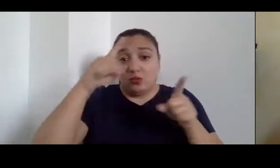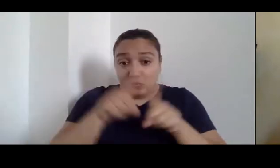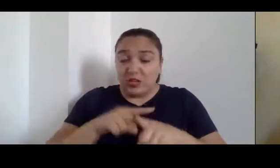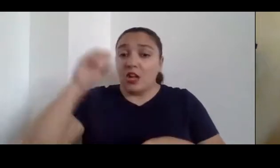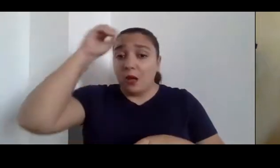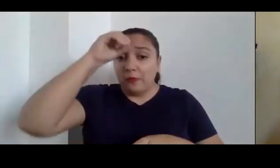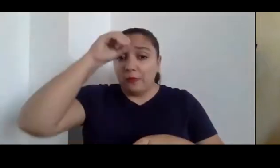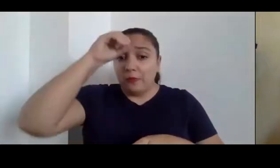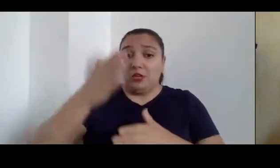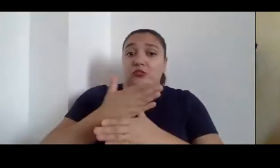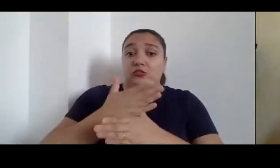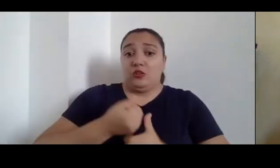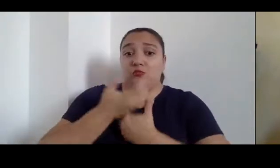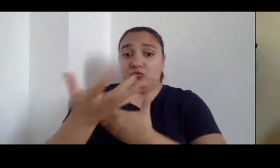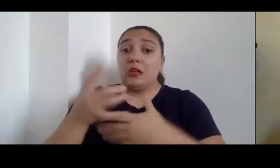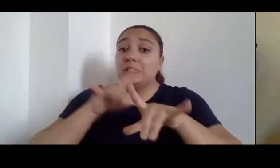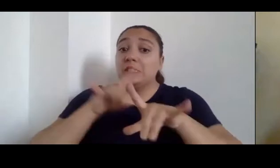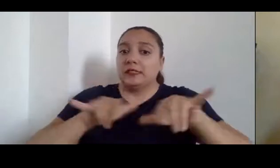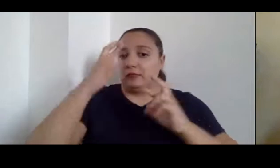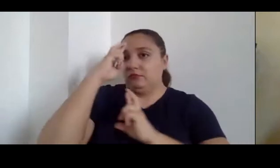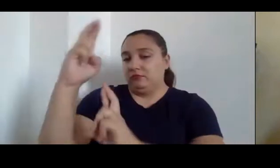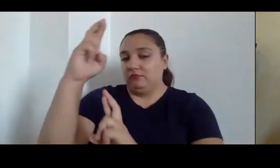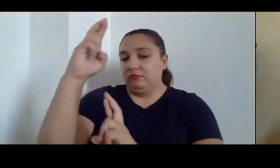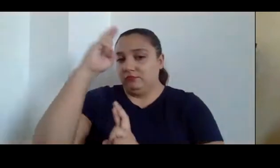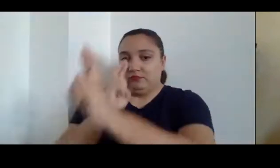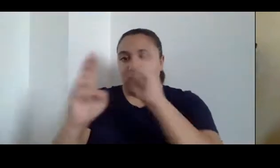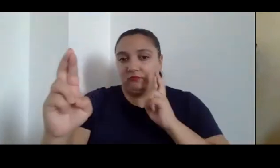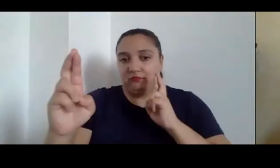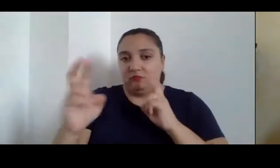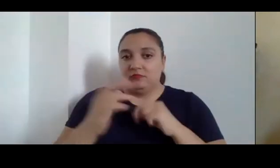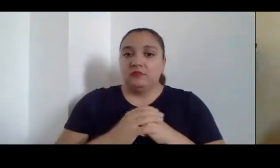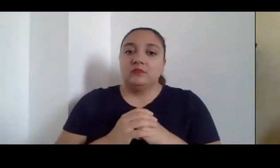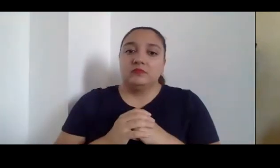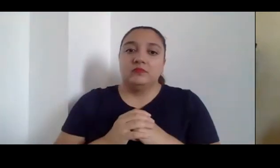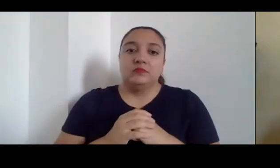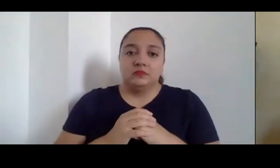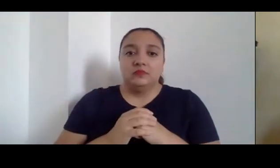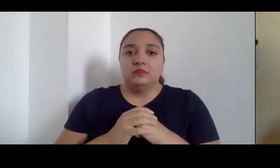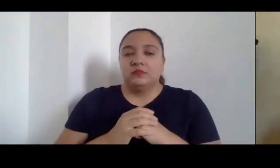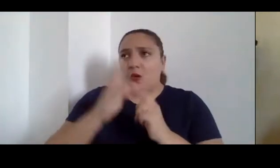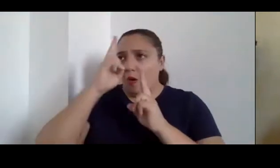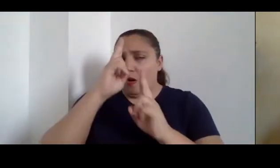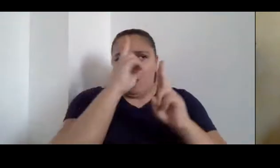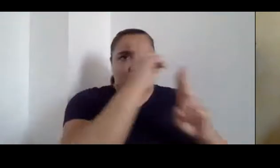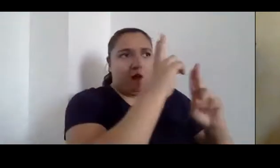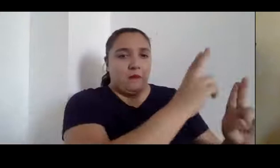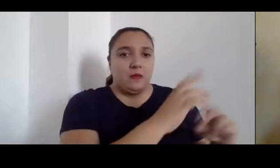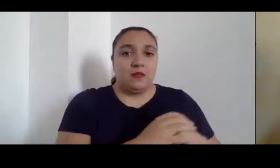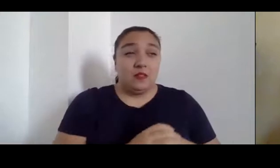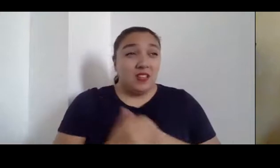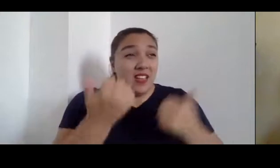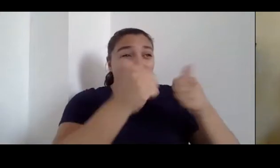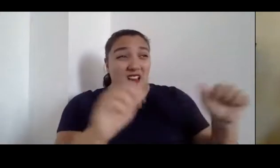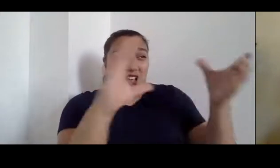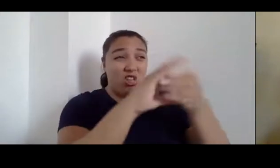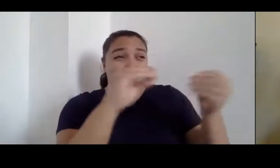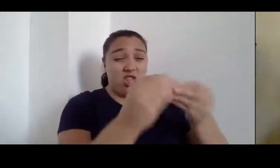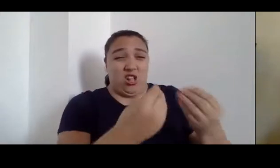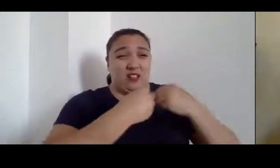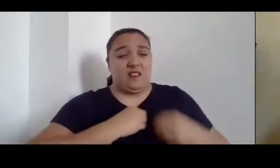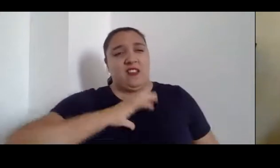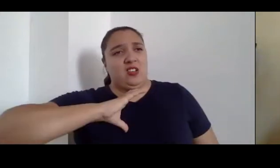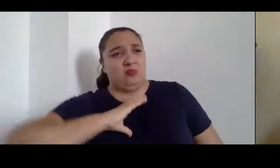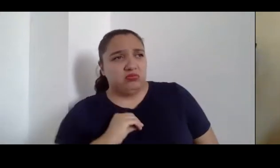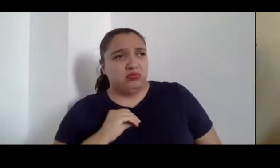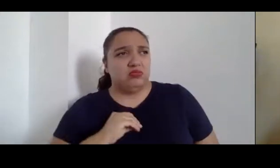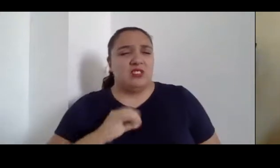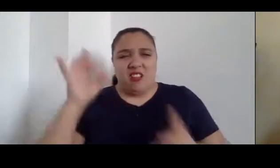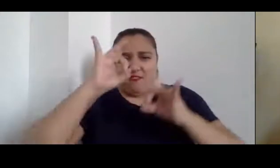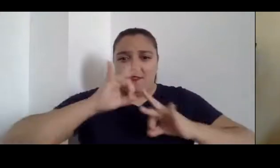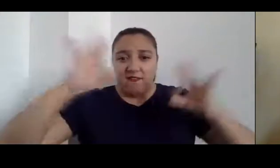course correct if harm is caused, honor everyone's personhood and humanity, not tolerate speech that is disparaging, abusive, violent, or that is intended to defame someone's character publicly.